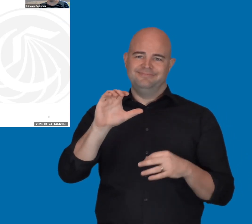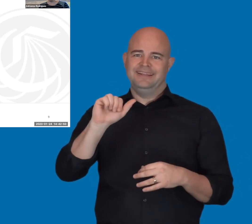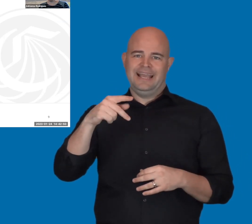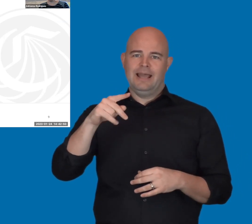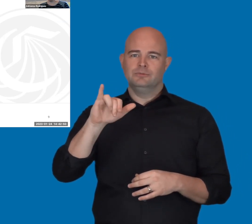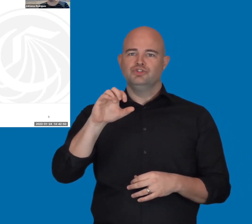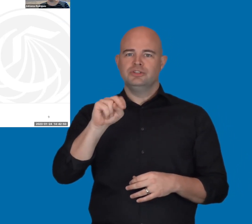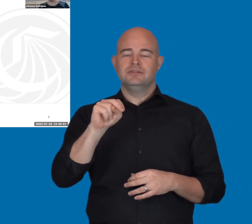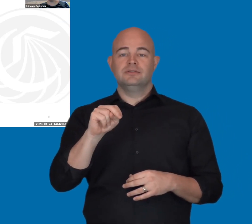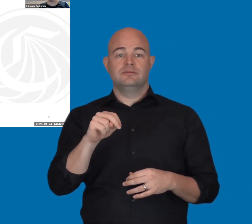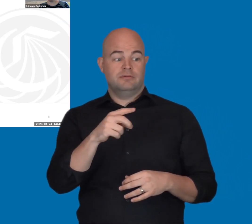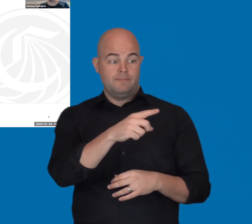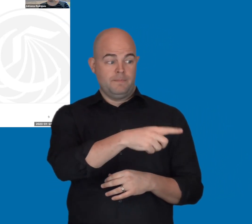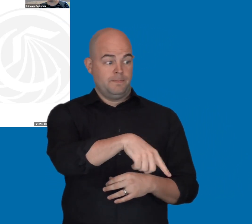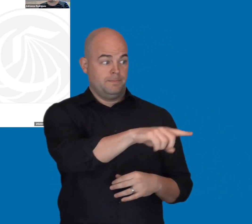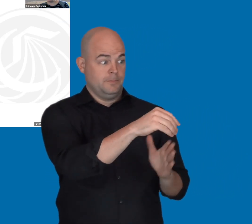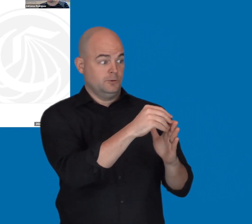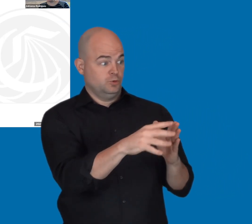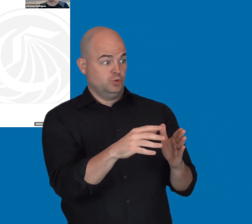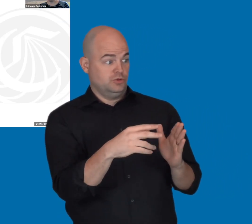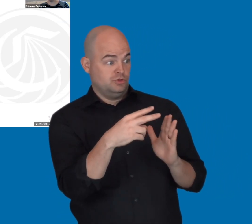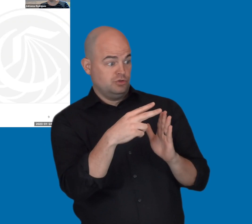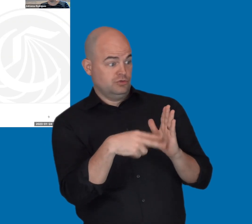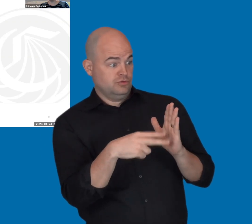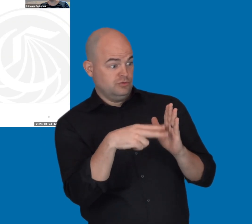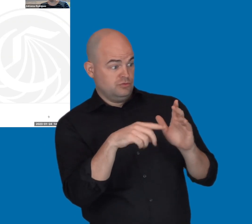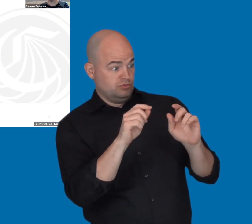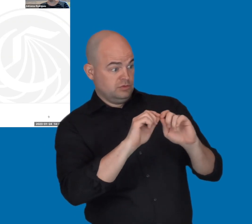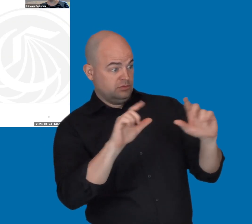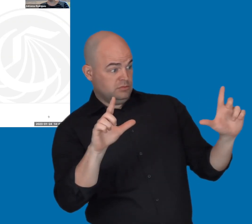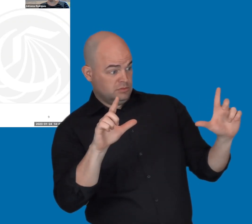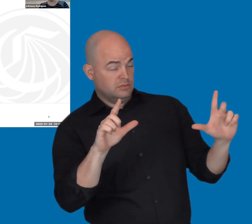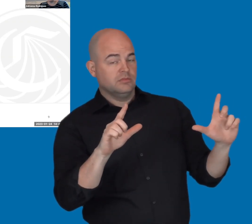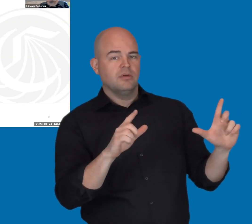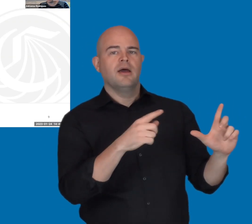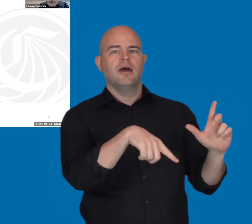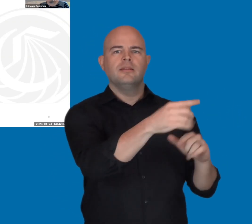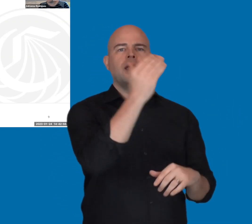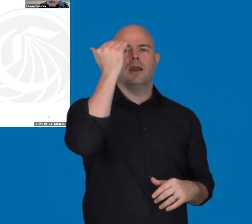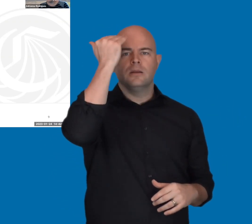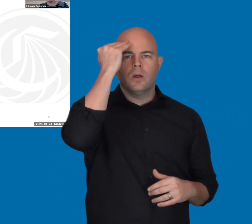That way students with screen readers know what the table -- what information it's presenting.